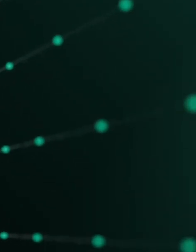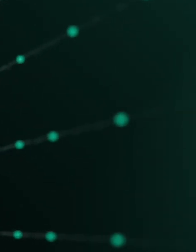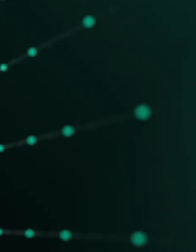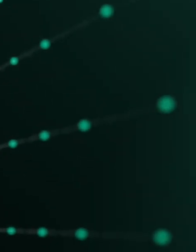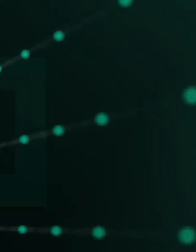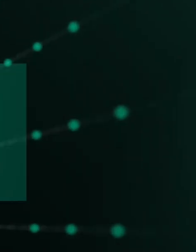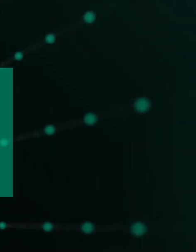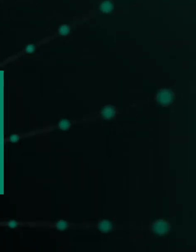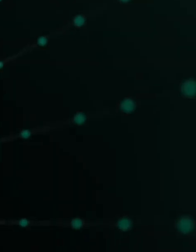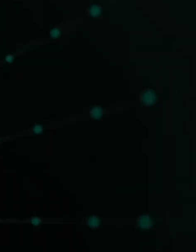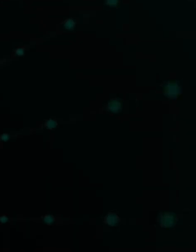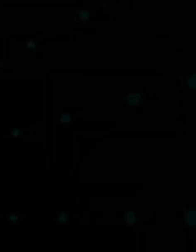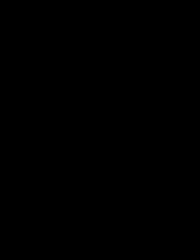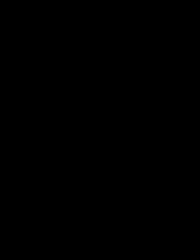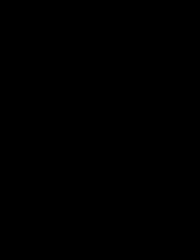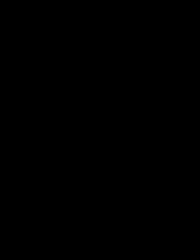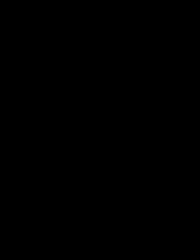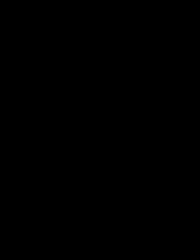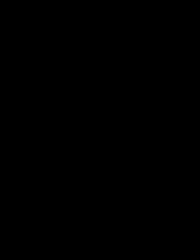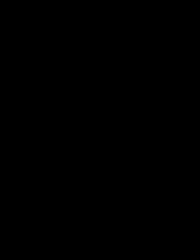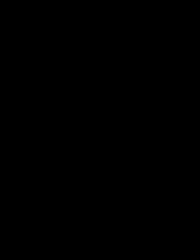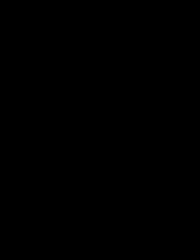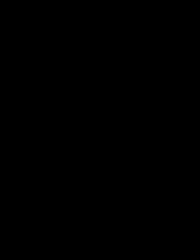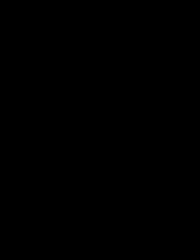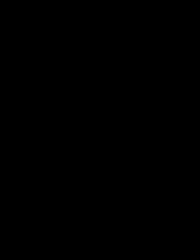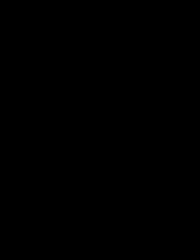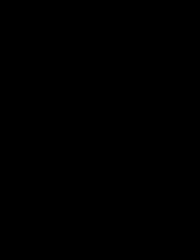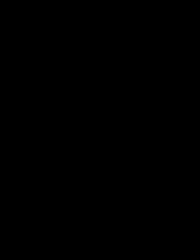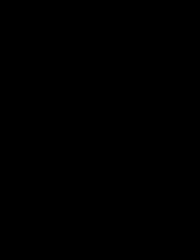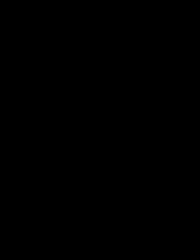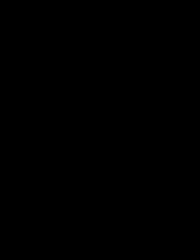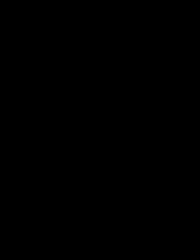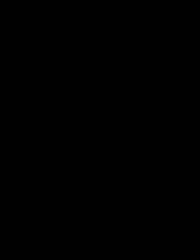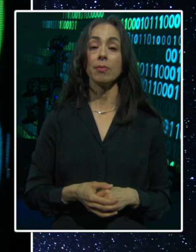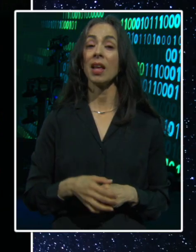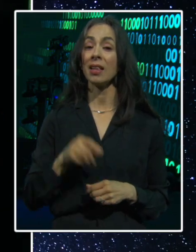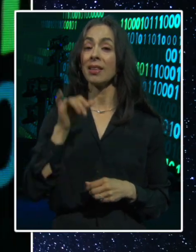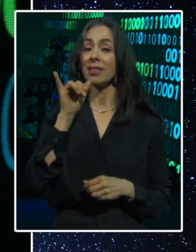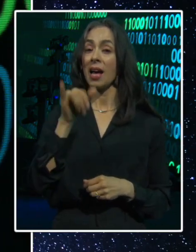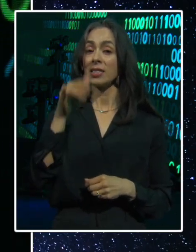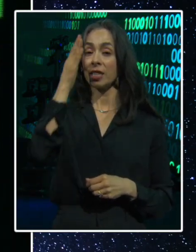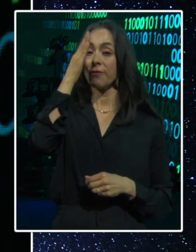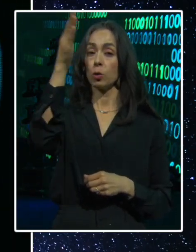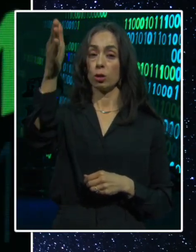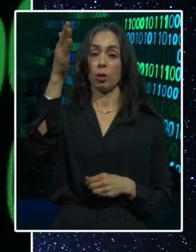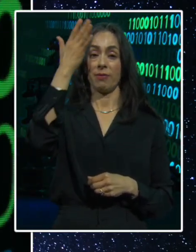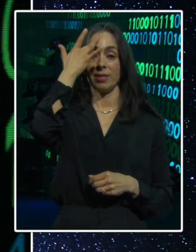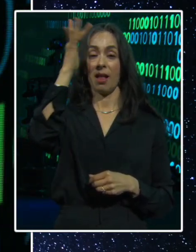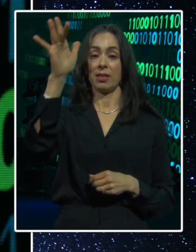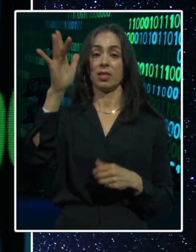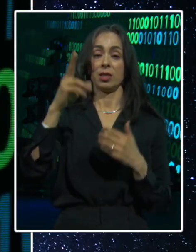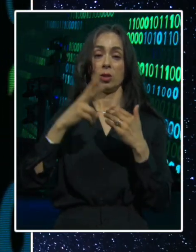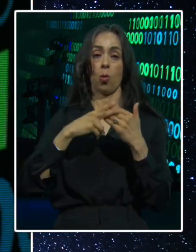HPE Alletra Storage MP X10000. This is the future of intelligent data storage.